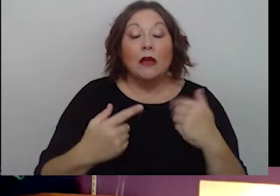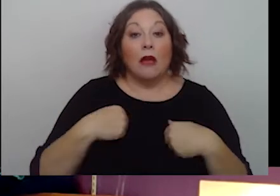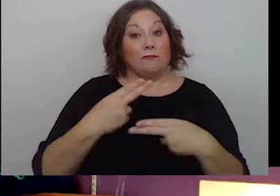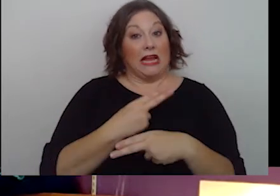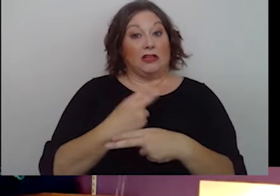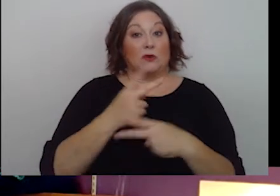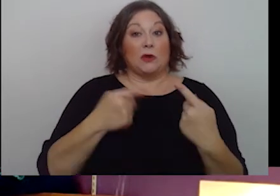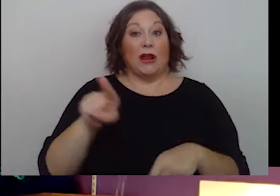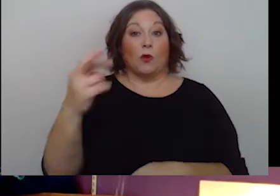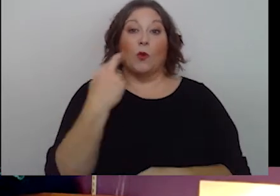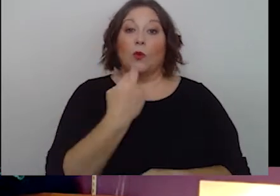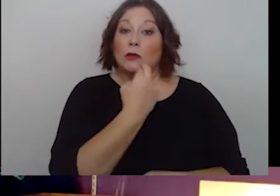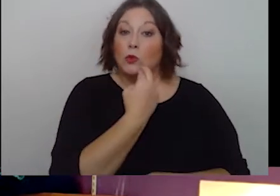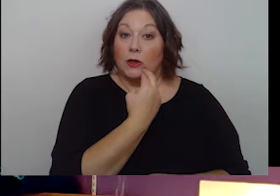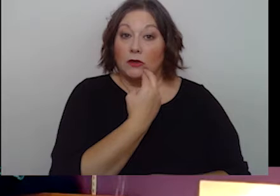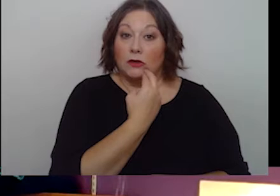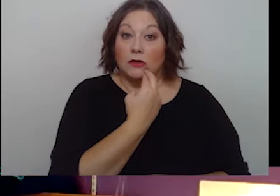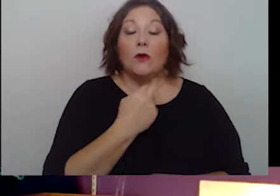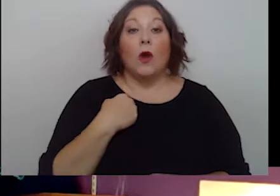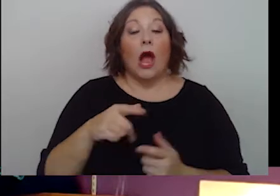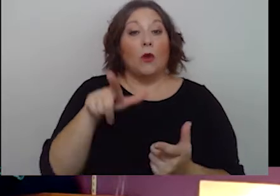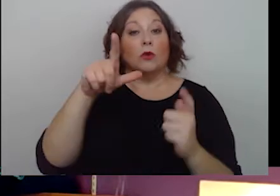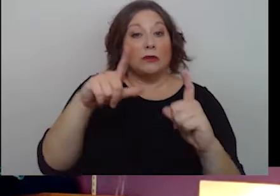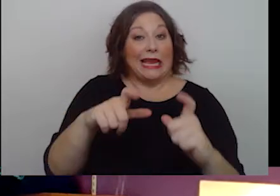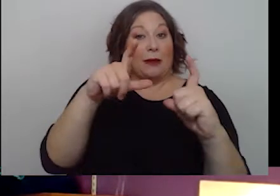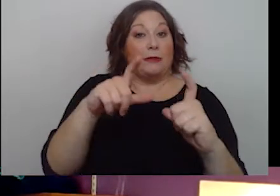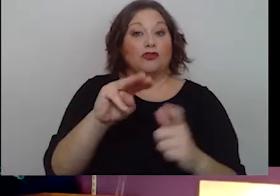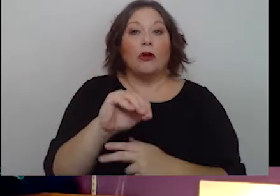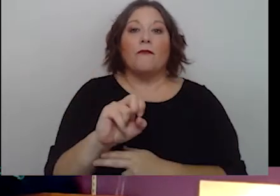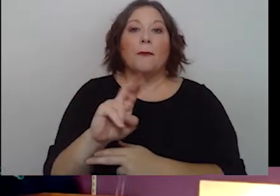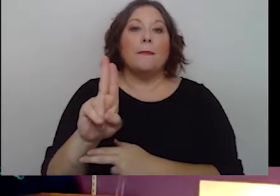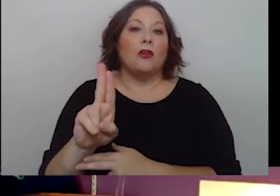when I go to a restaurant and I take a picture of the menu and then I don't have